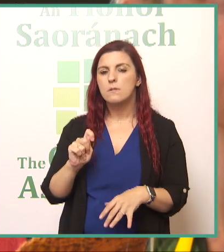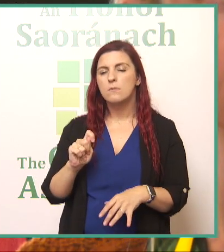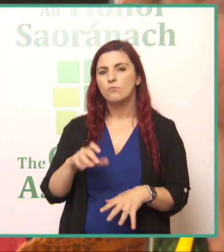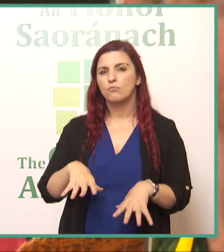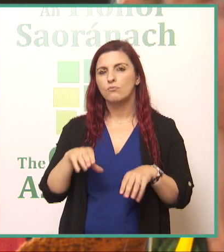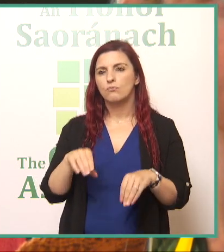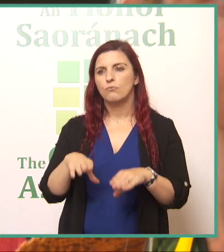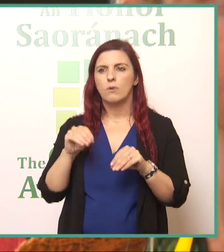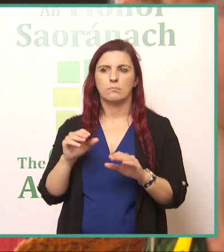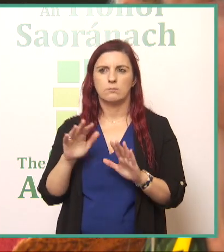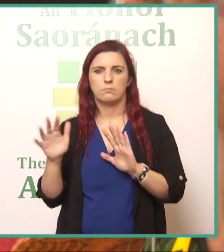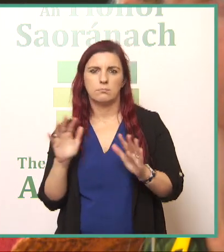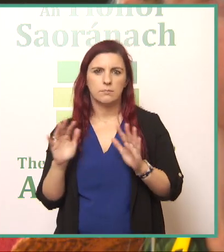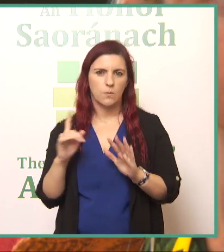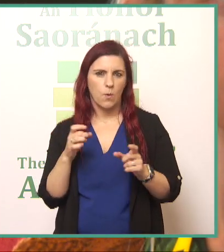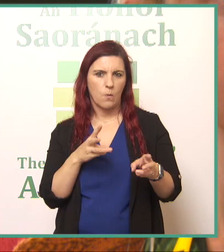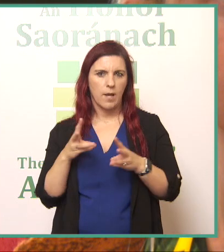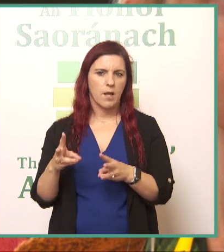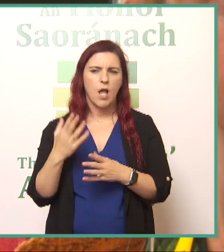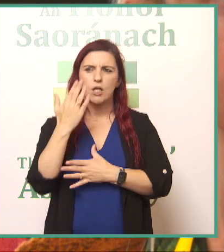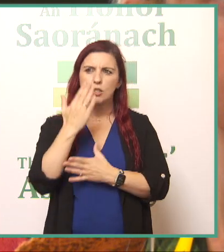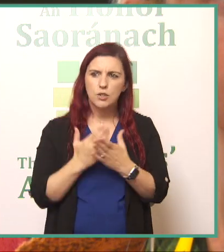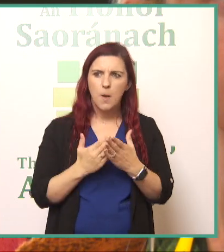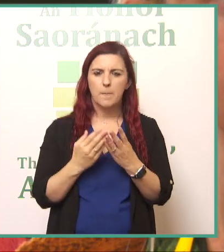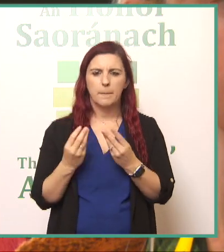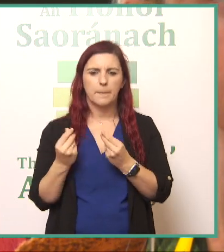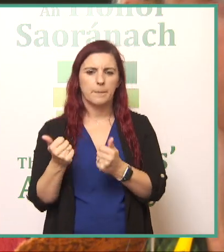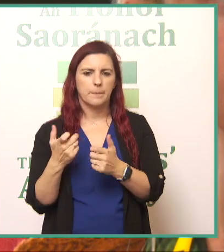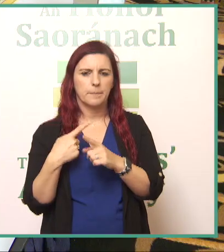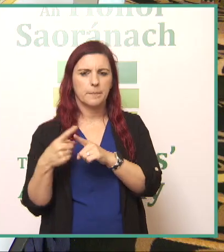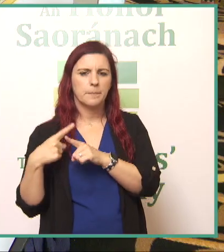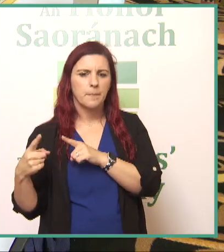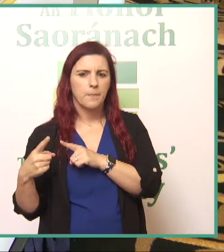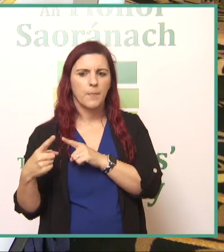one farmer another with a small amount of cereals about six percent cereals in there